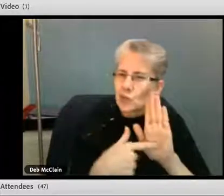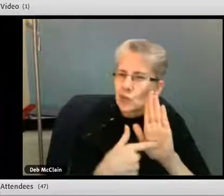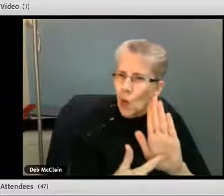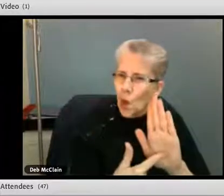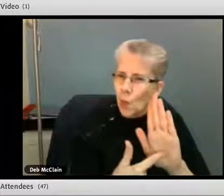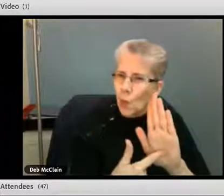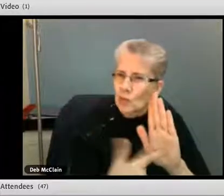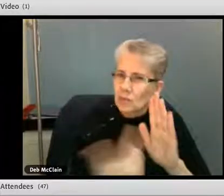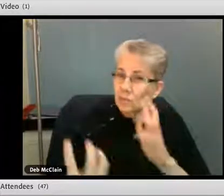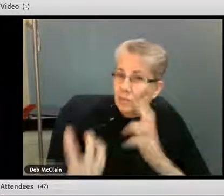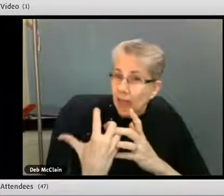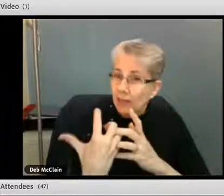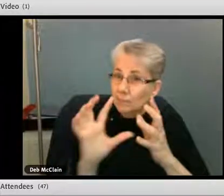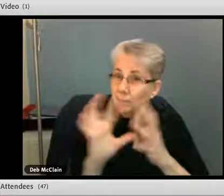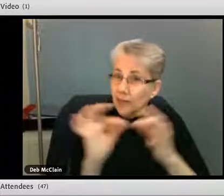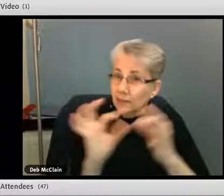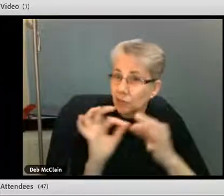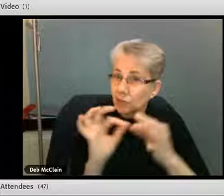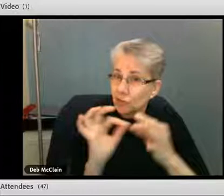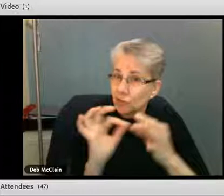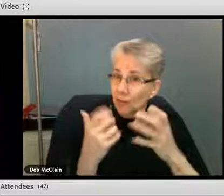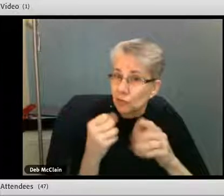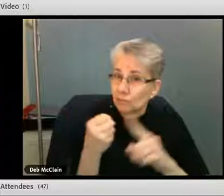how it's kind of bringing forward your message.